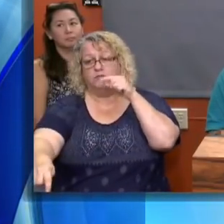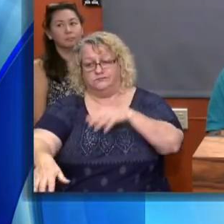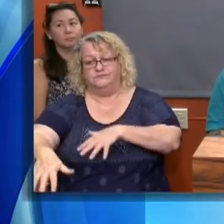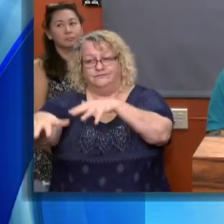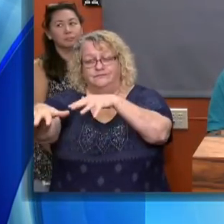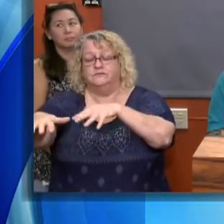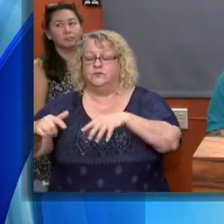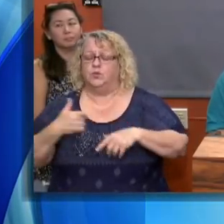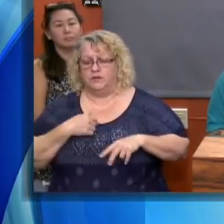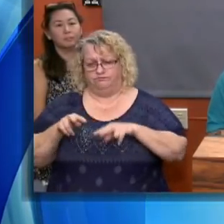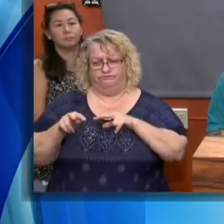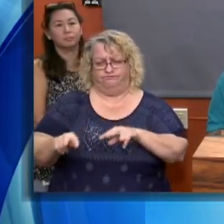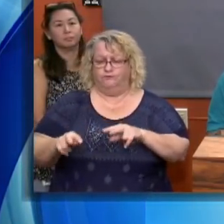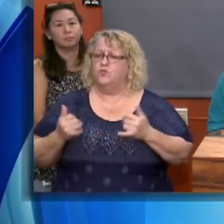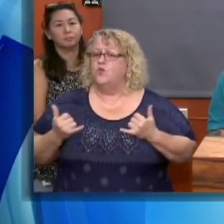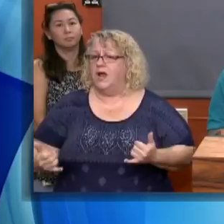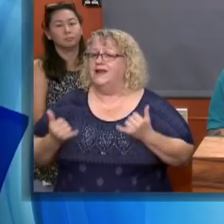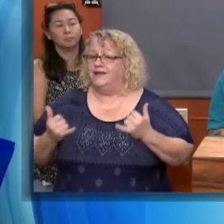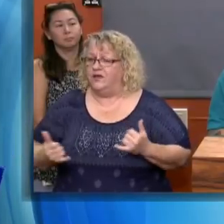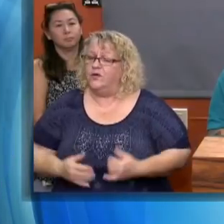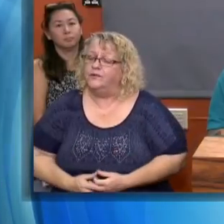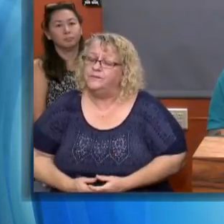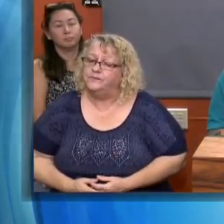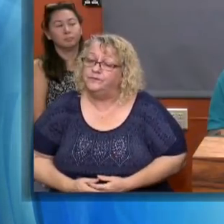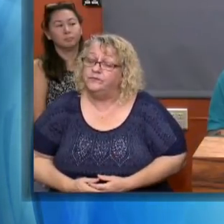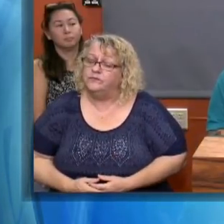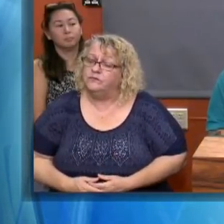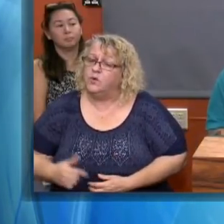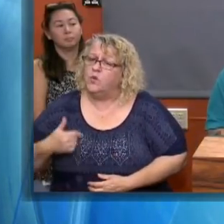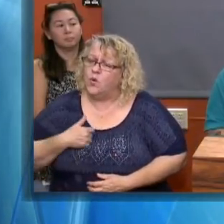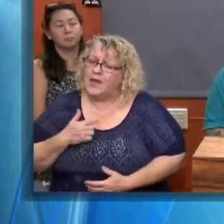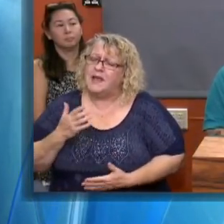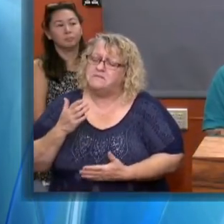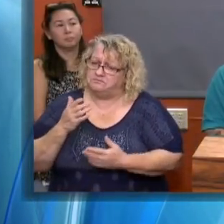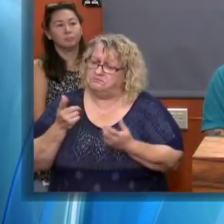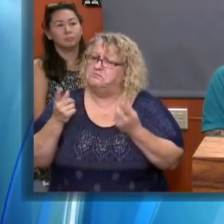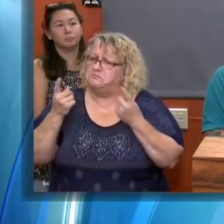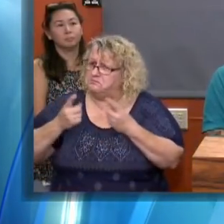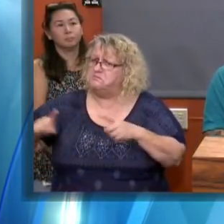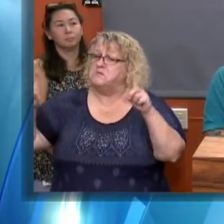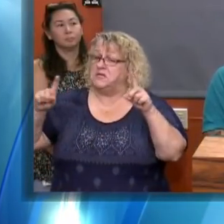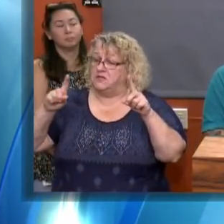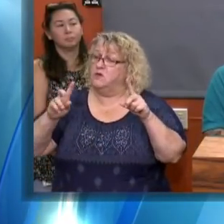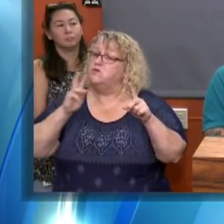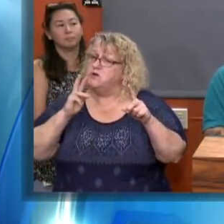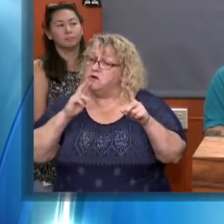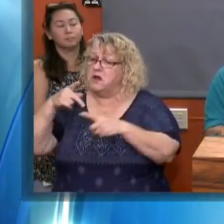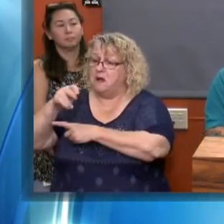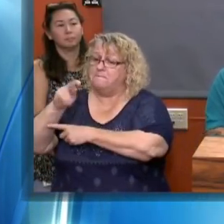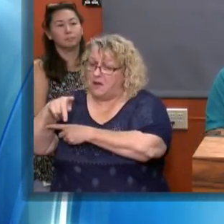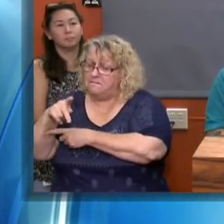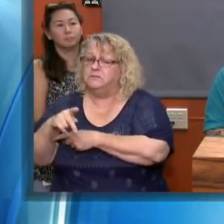WATER HAS GO SOMEPLACE AND IT WILL GO MAKAI DOWNSTREAM. NOW.